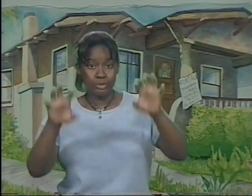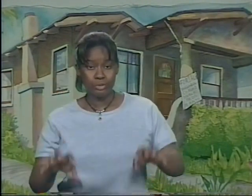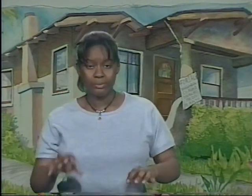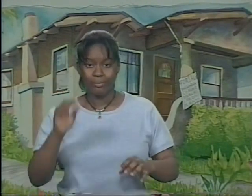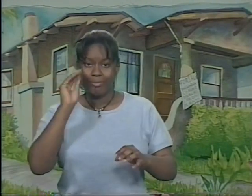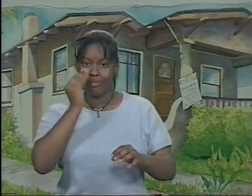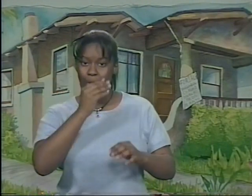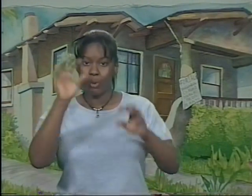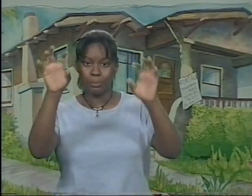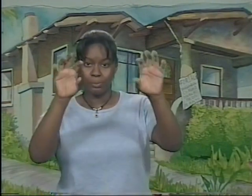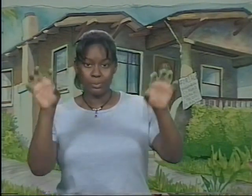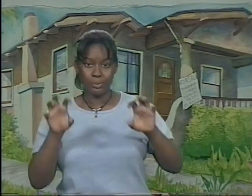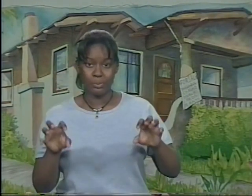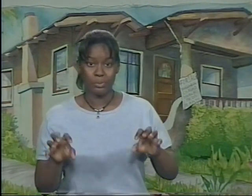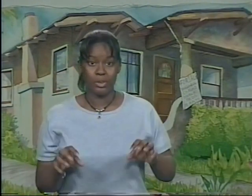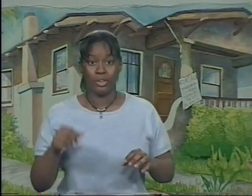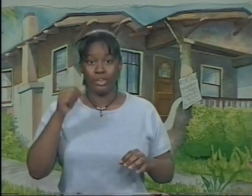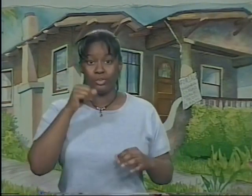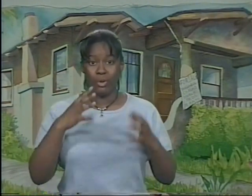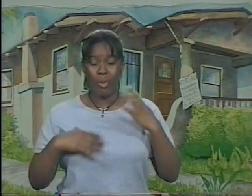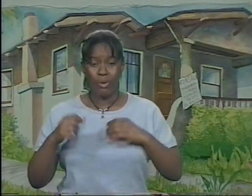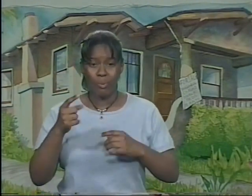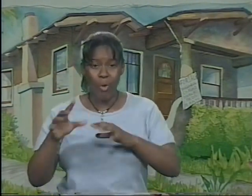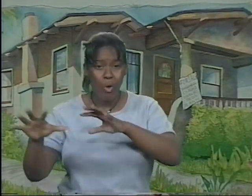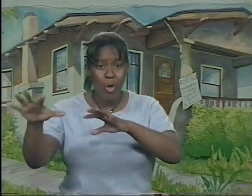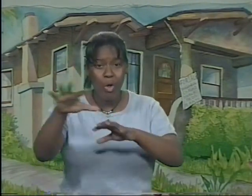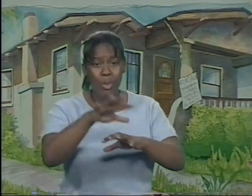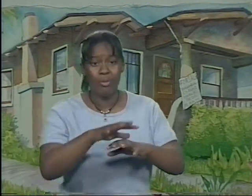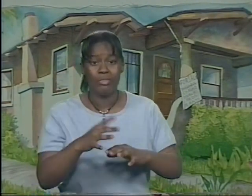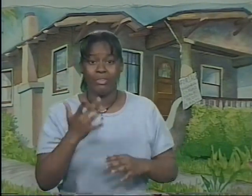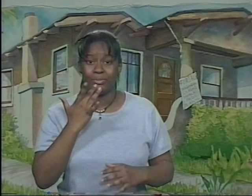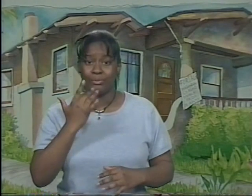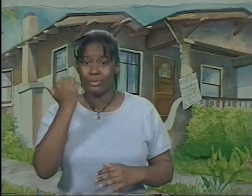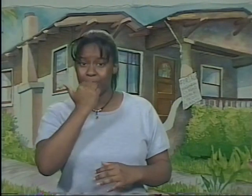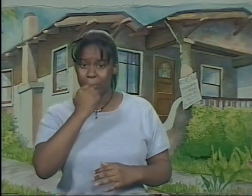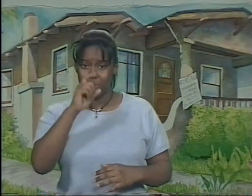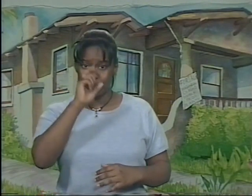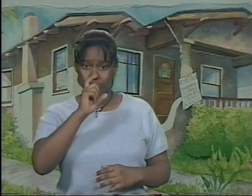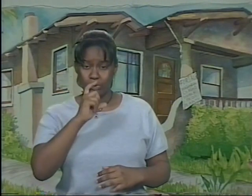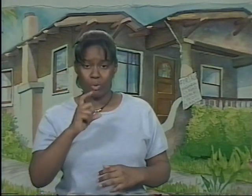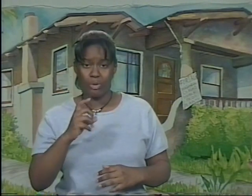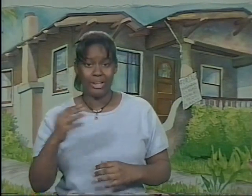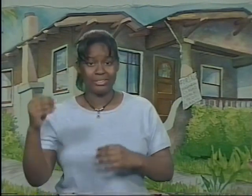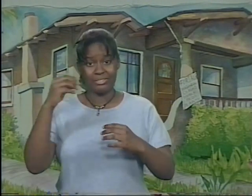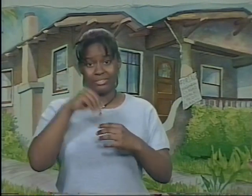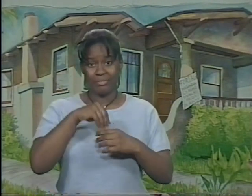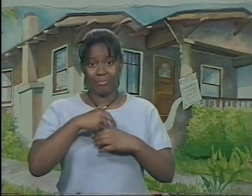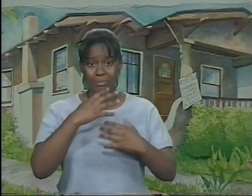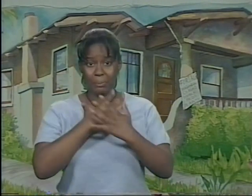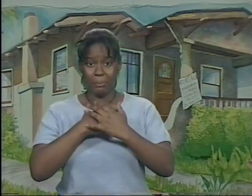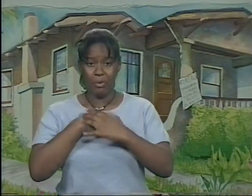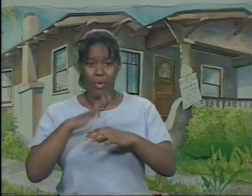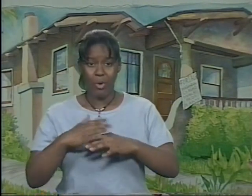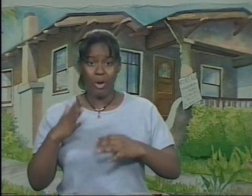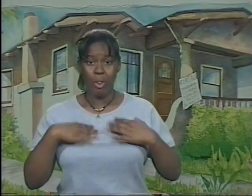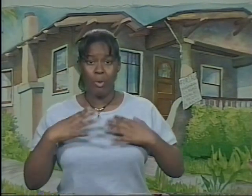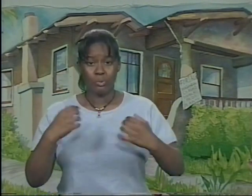halooked. Flowered chintz curtains at the window, her clothes scattered everywhere, her favorite